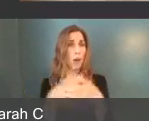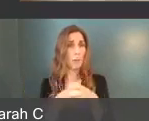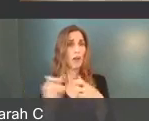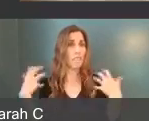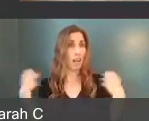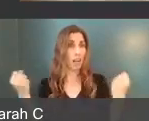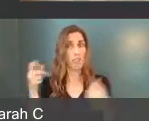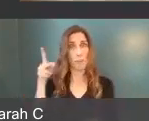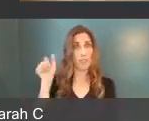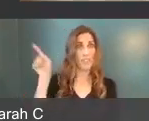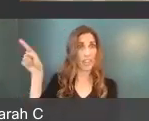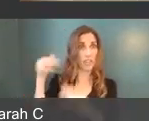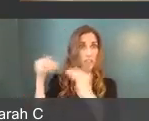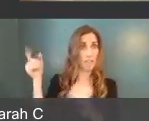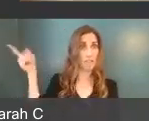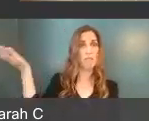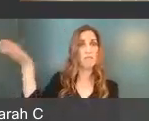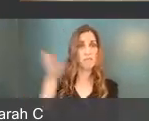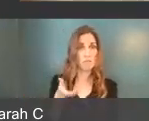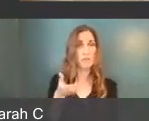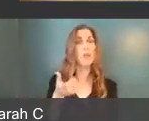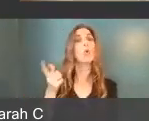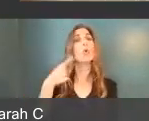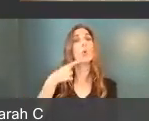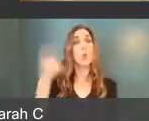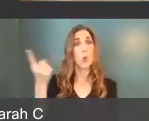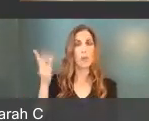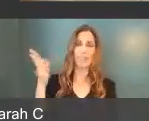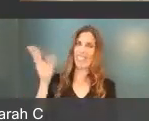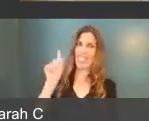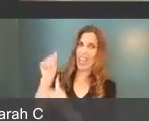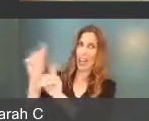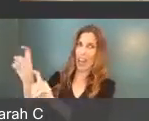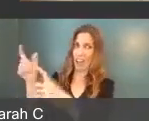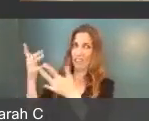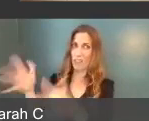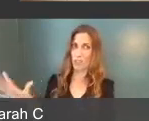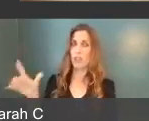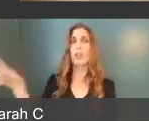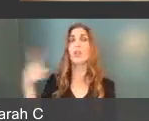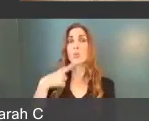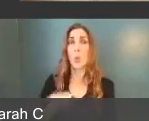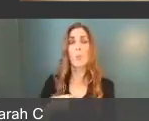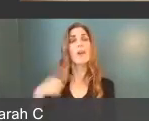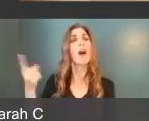They have told me, when I have asked them, that the number of doses that they get from Operation